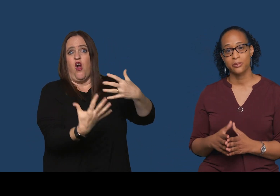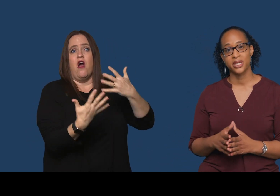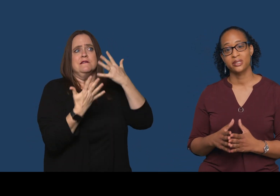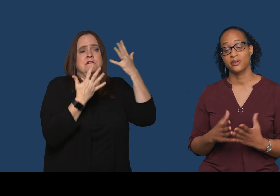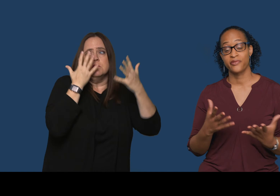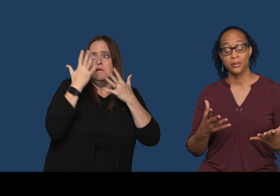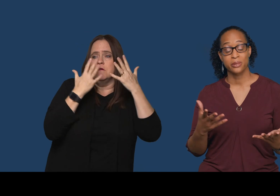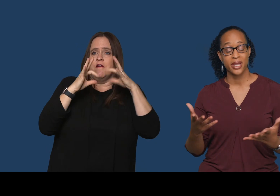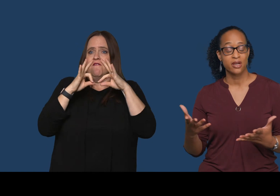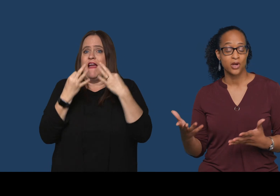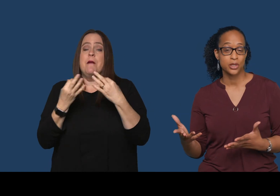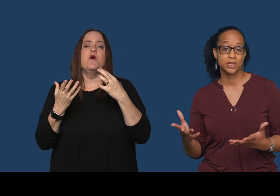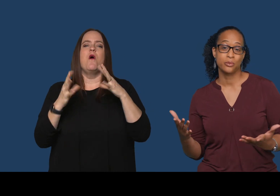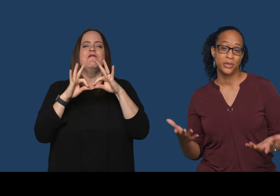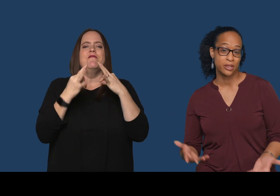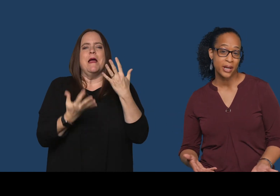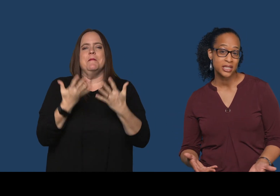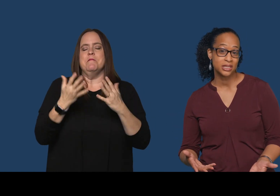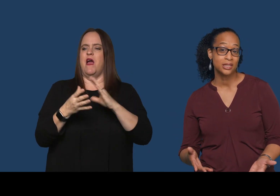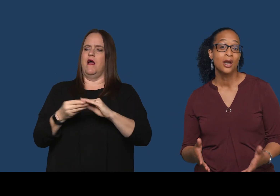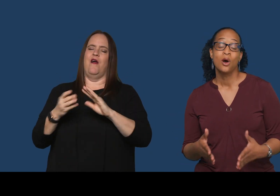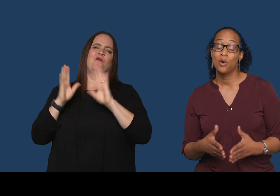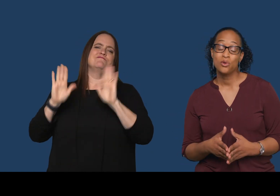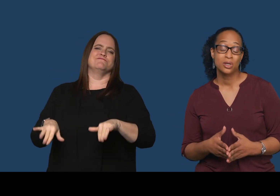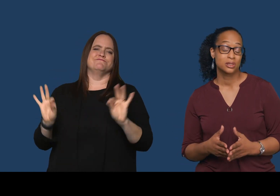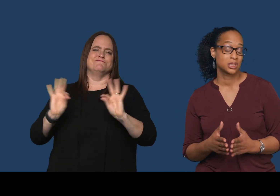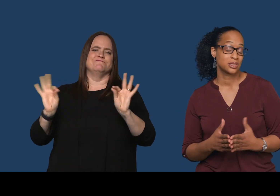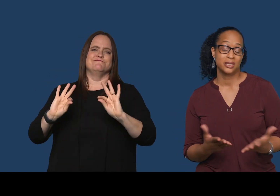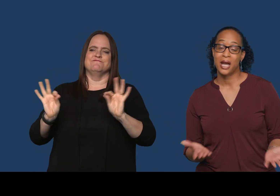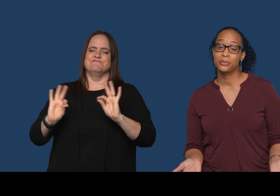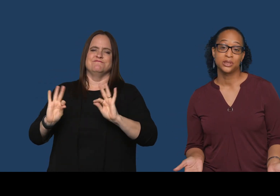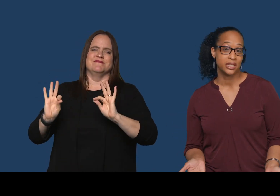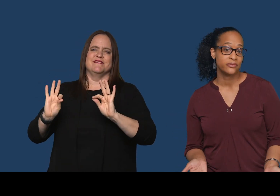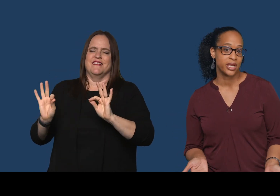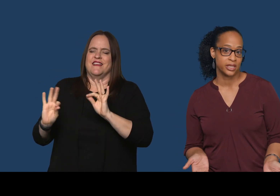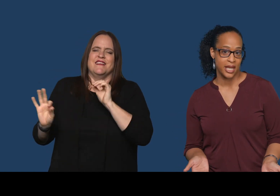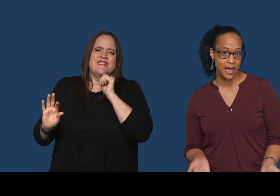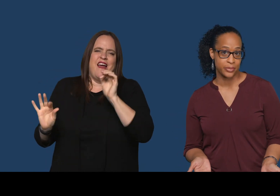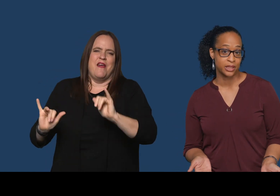and the family may have also minimized it or just not believed that it happened.